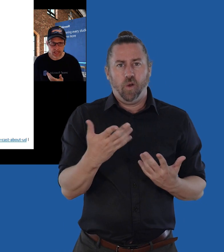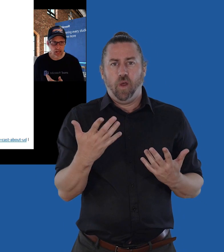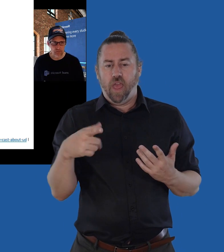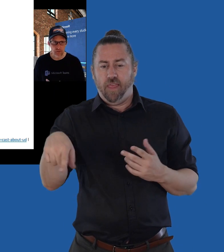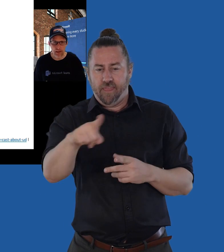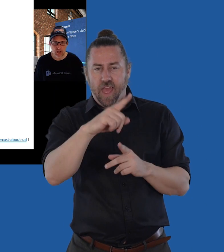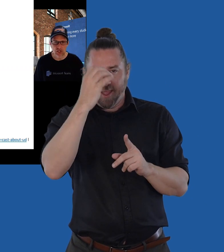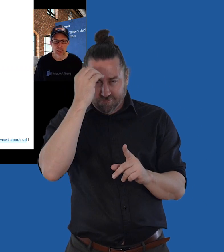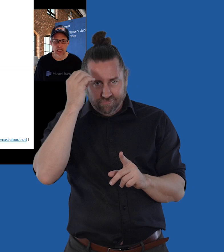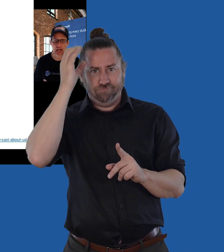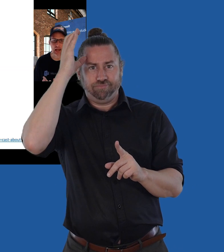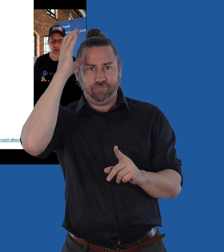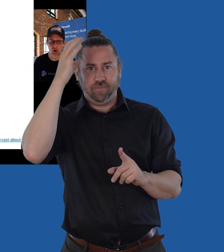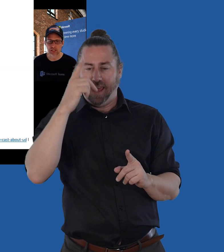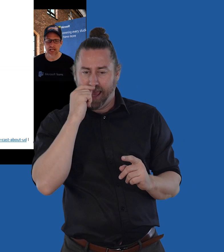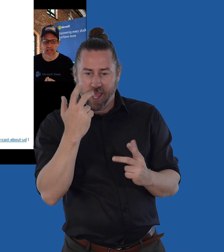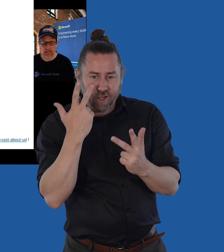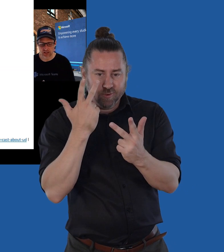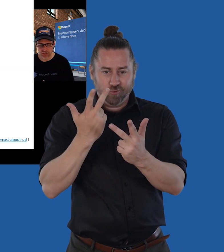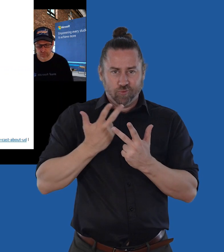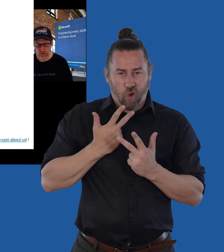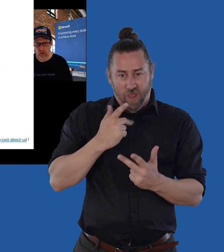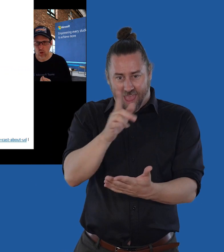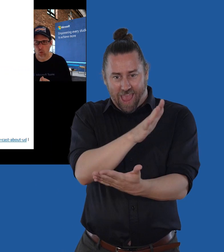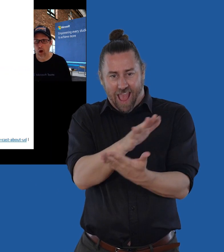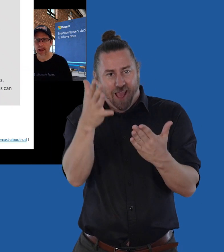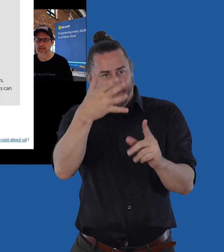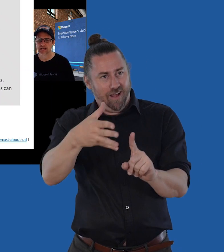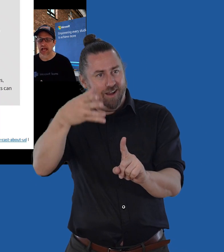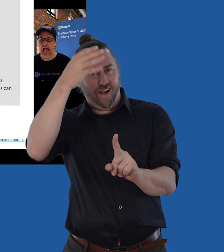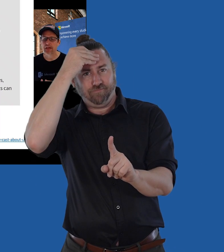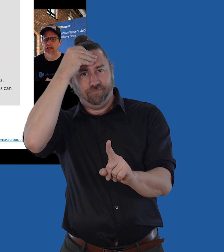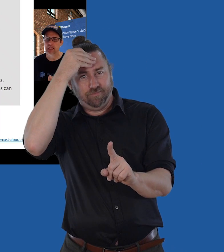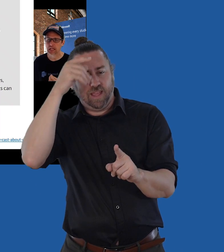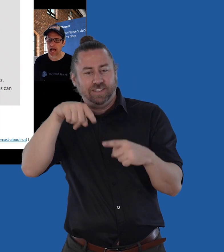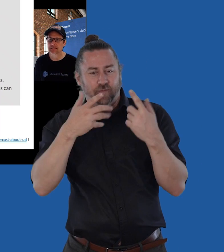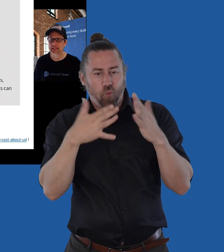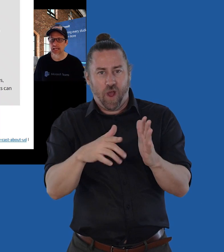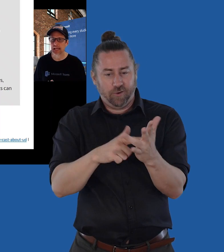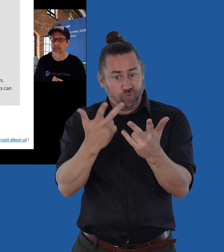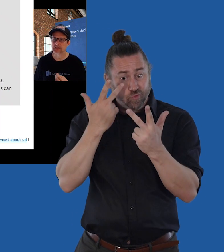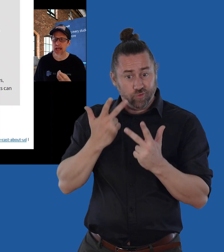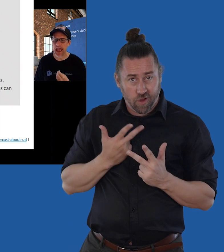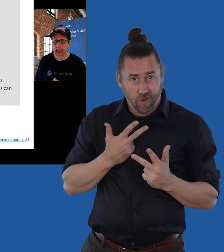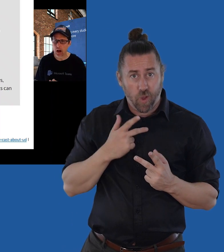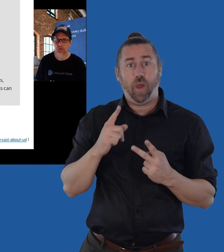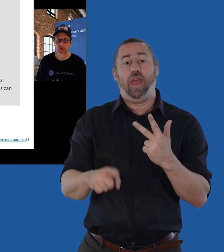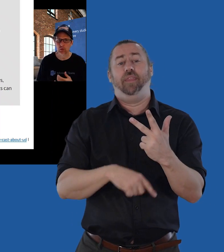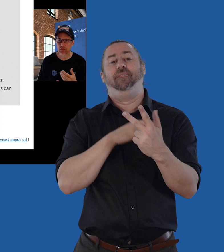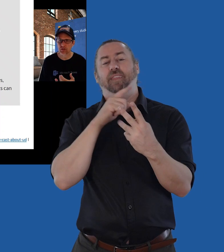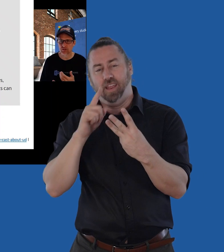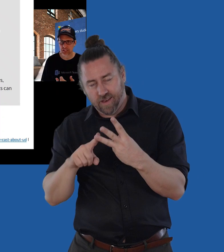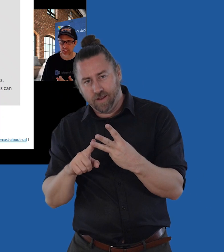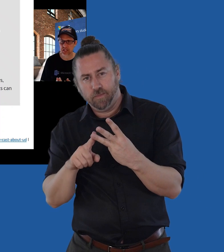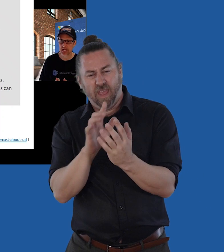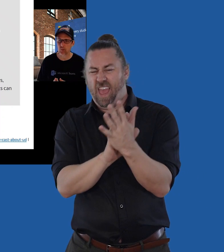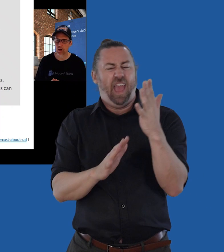present information, and content, in different ways. And then lastly, is the HOW of learning, all those strategic networks,